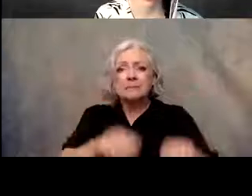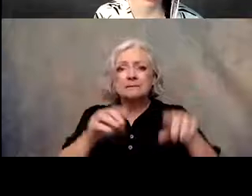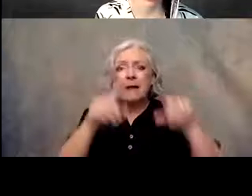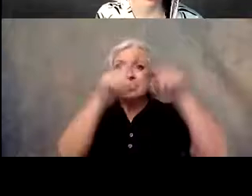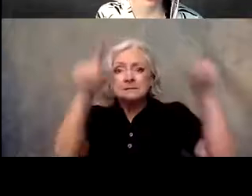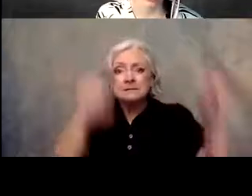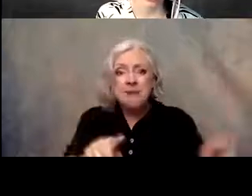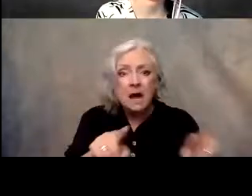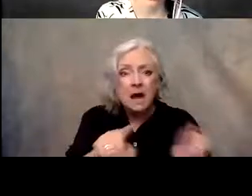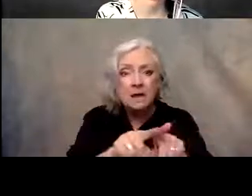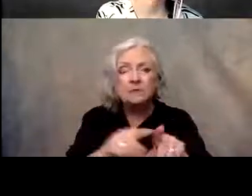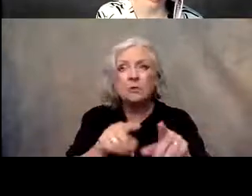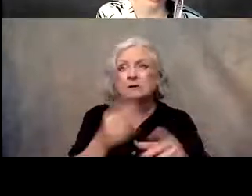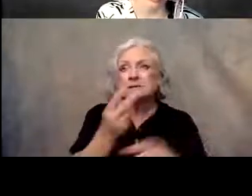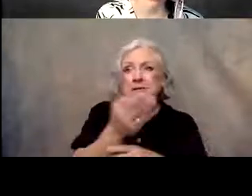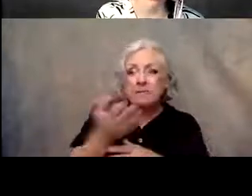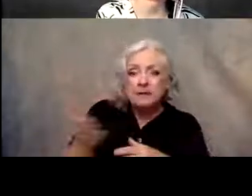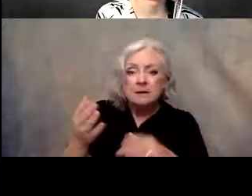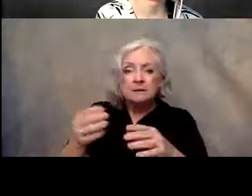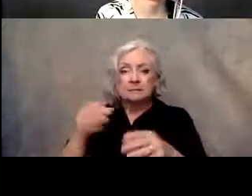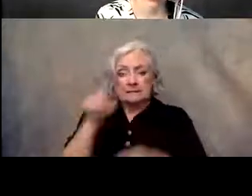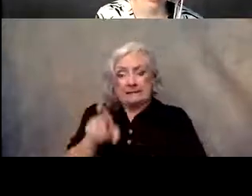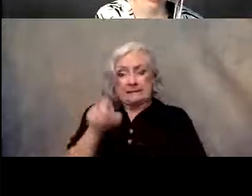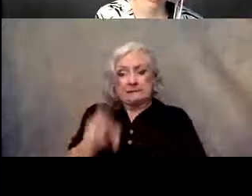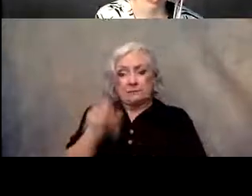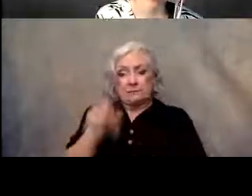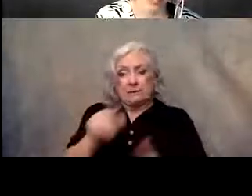reading on screen that may need to be translated